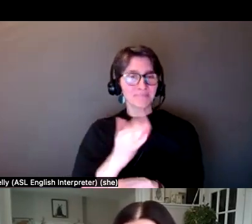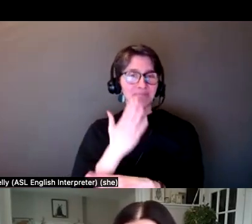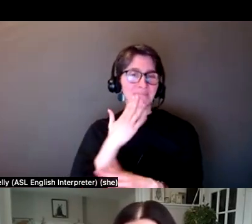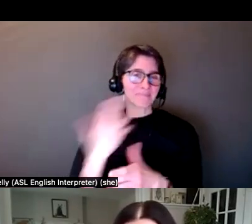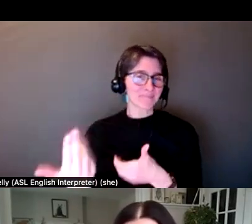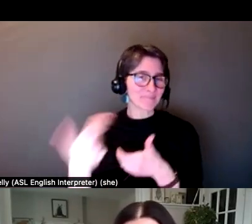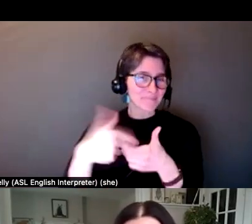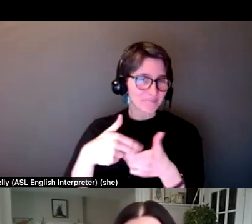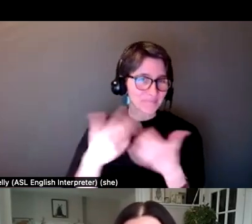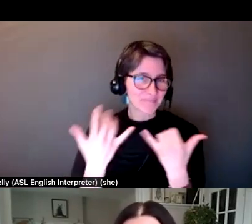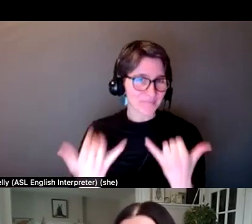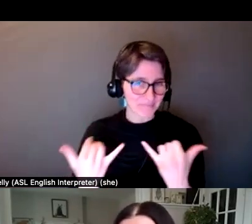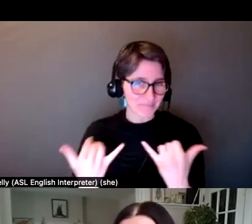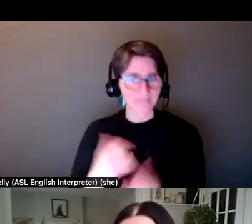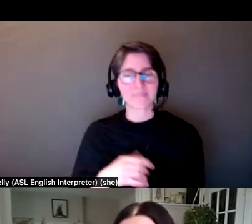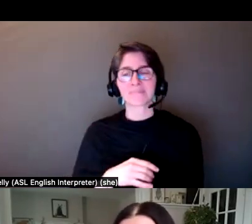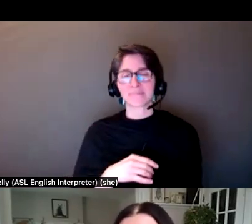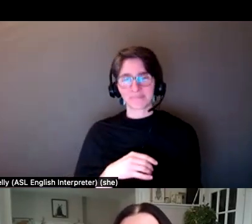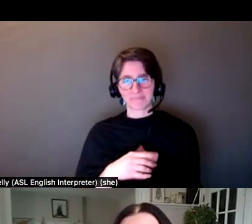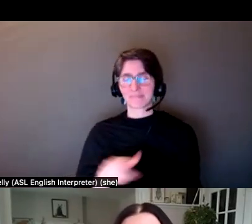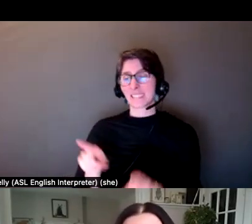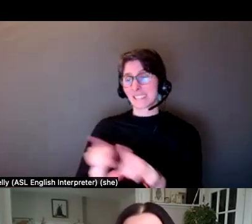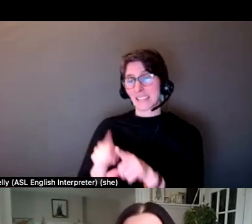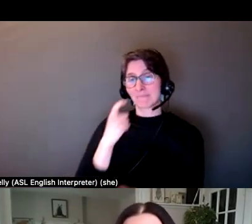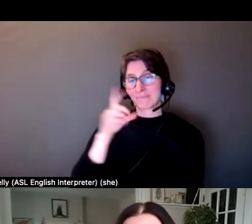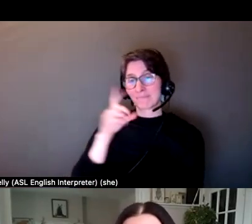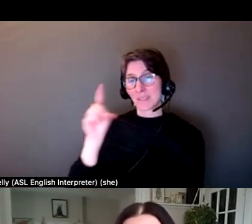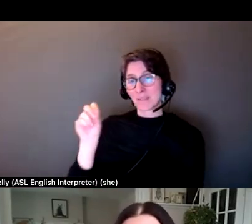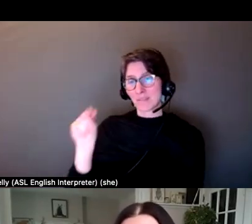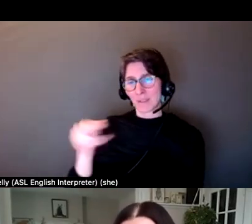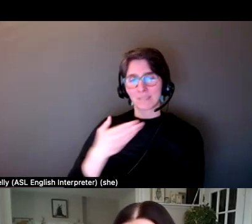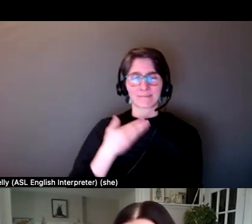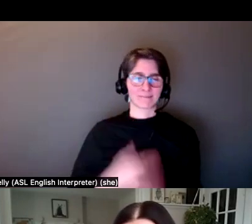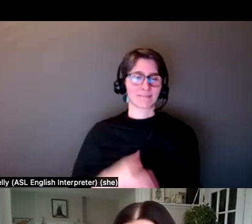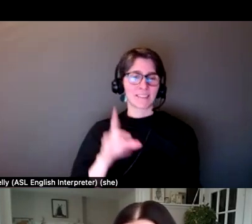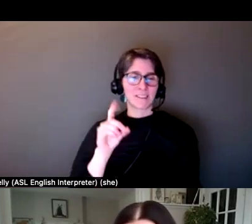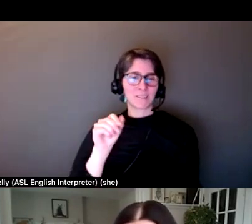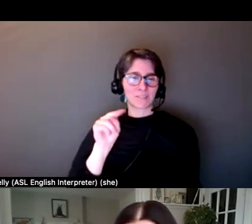today. Like Don mentioned, my name is Dani MacDonald. I'm the Research & Communications